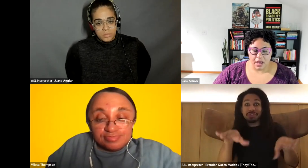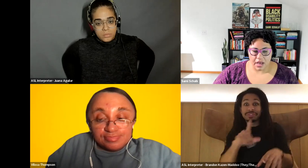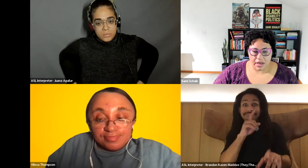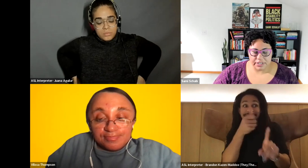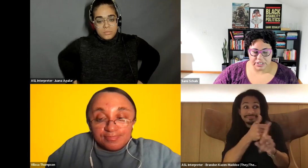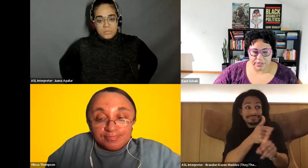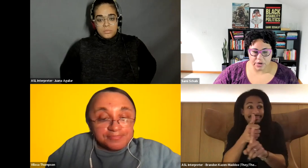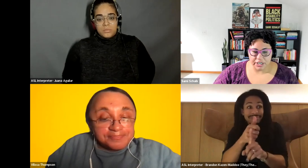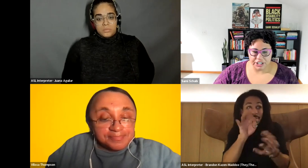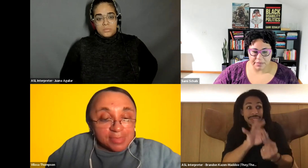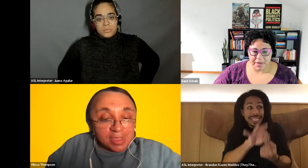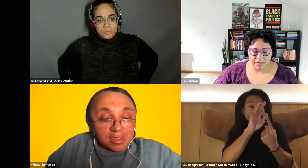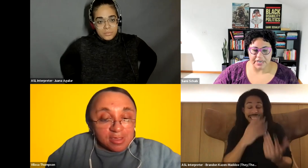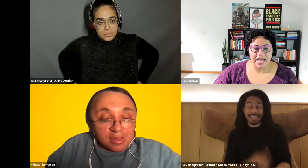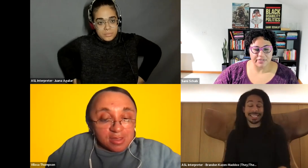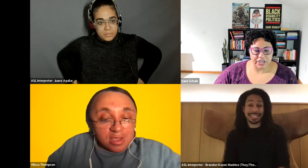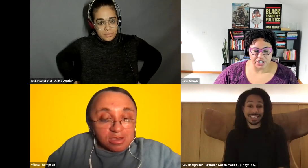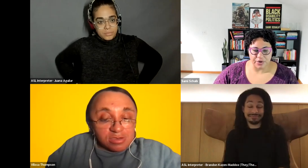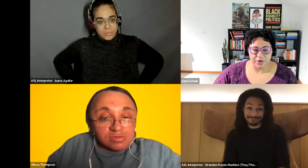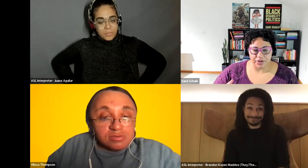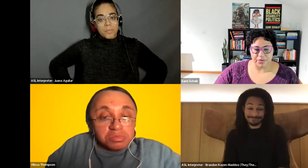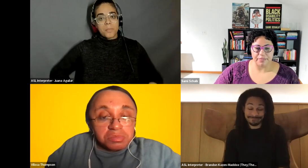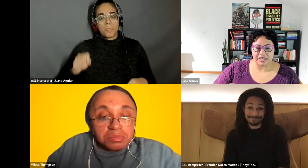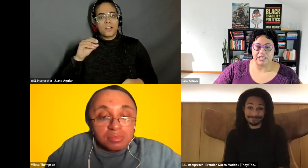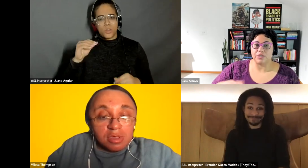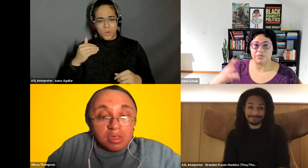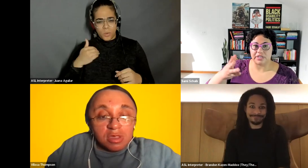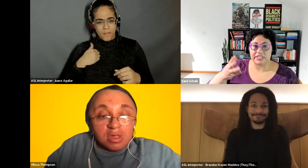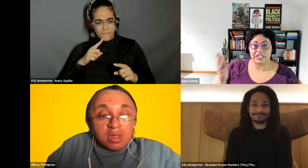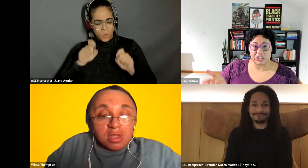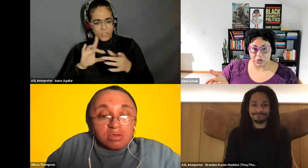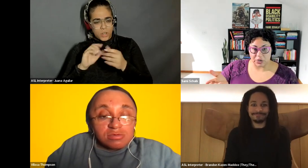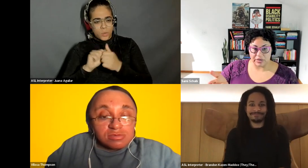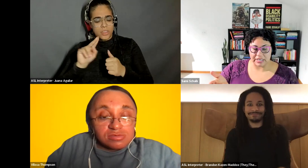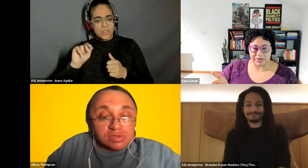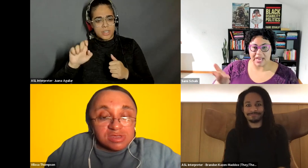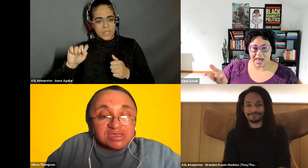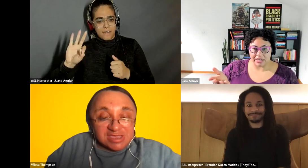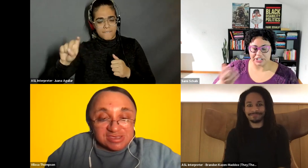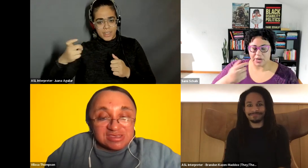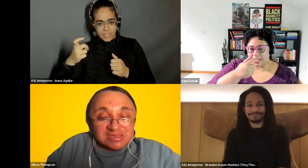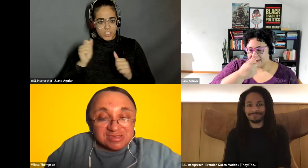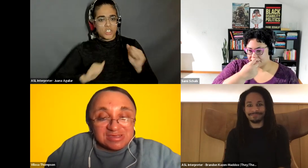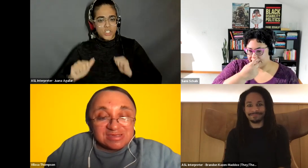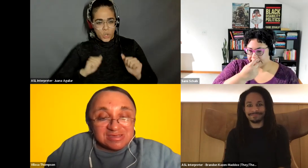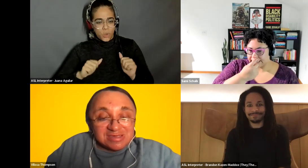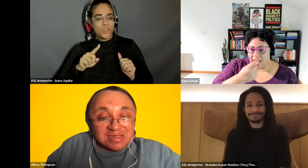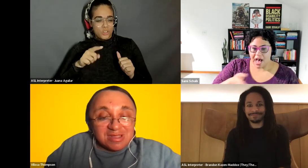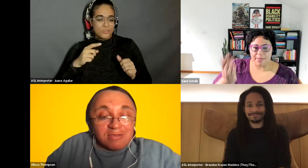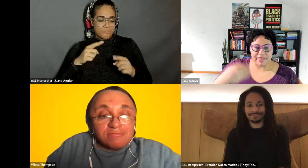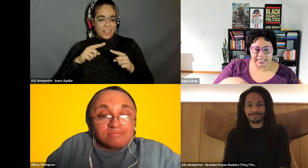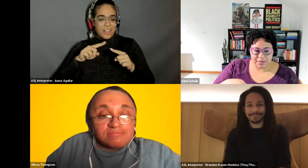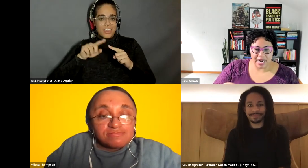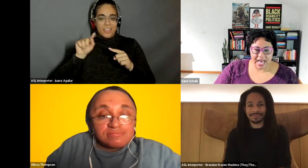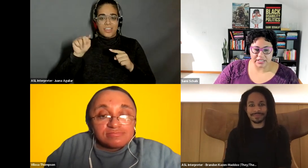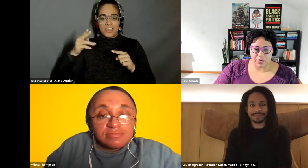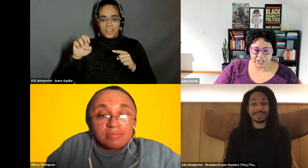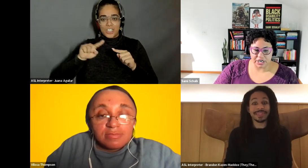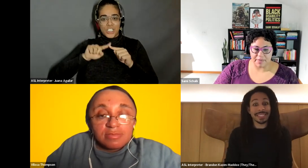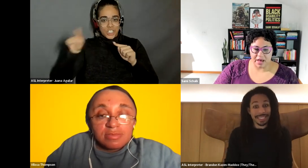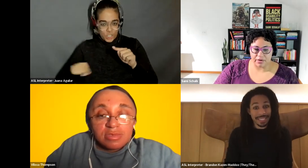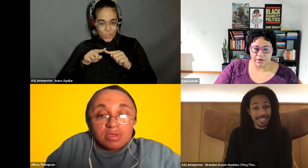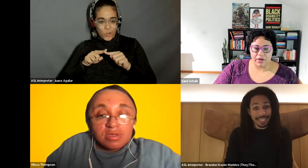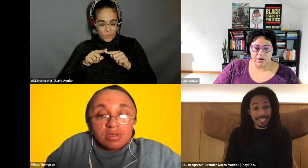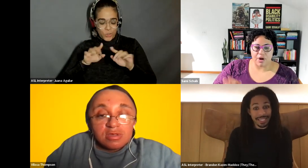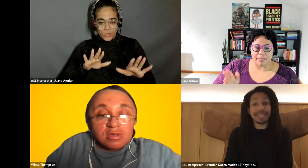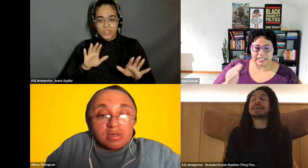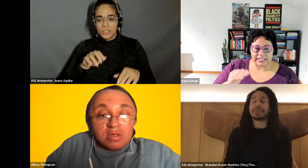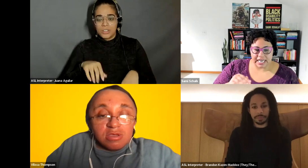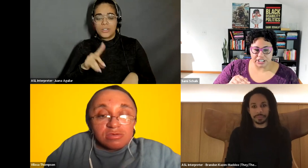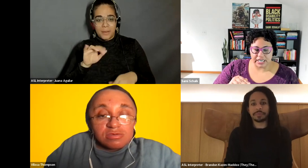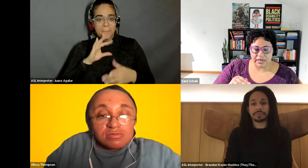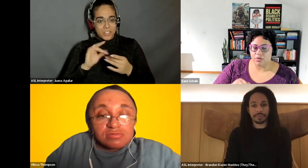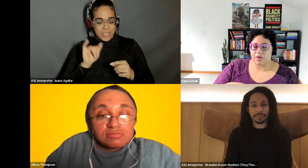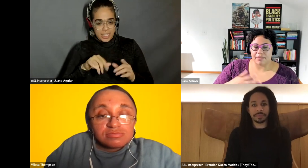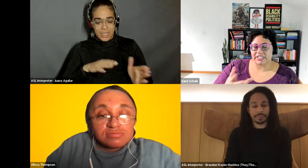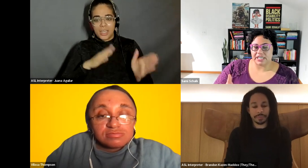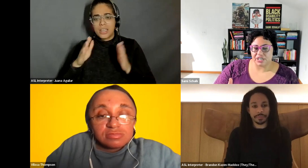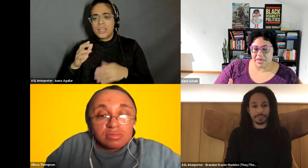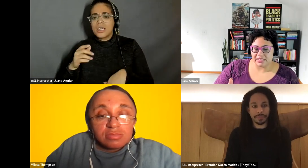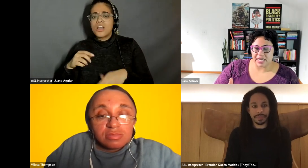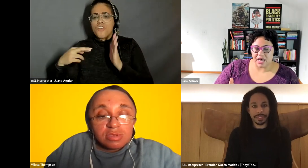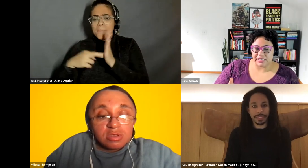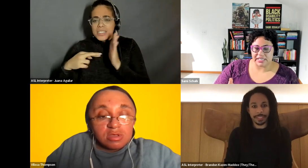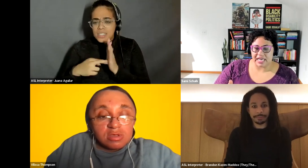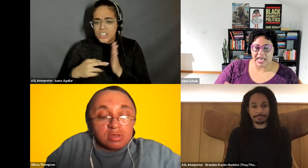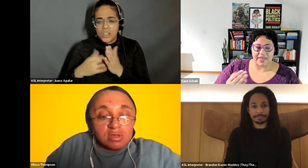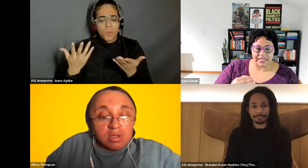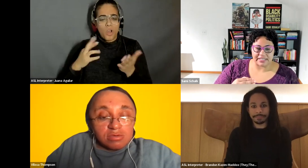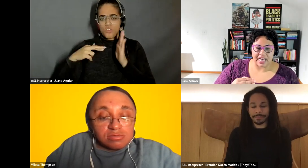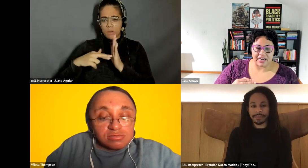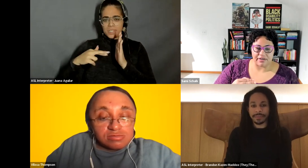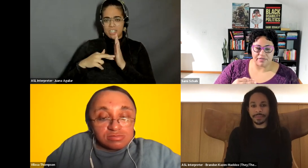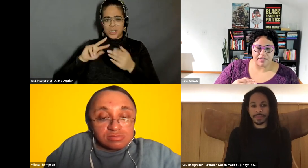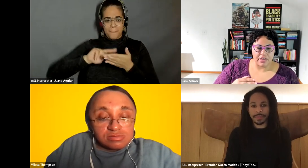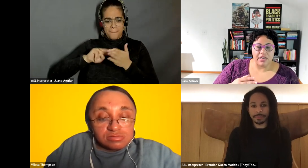Sami Schalk: So there was a question about the Netflix show you mentioned, which was the circle. It's a reality show on Netflix. And then someone asked a question about representation, what representation means to us, and, like the insight of